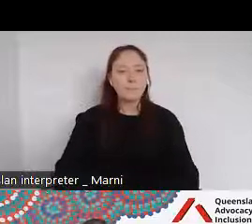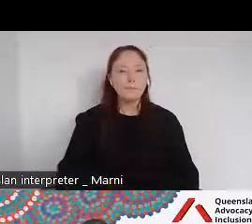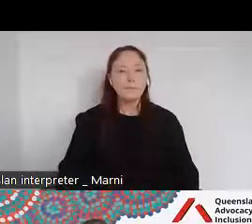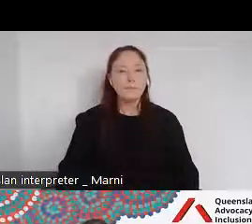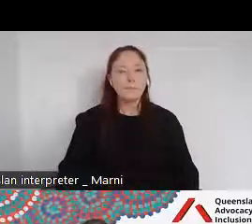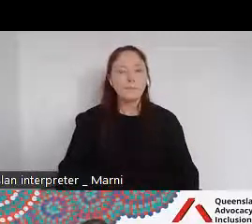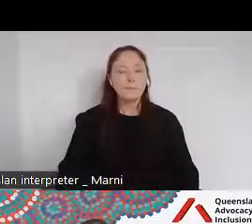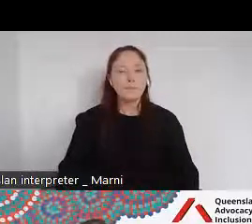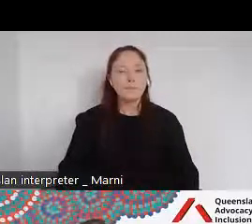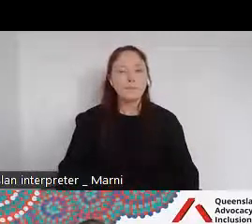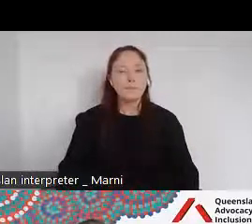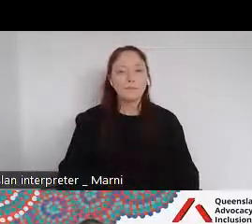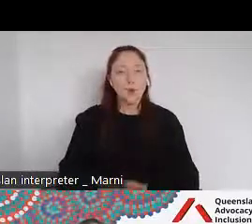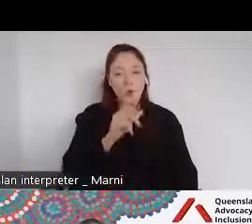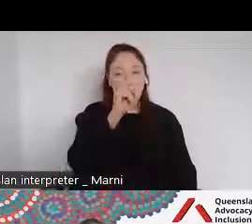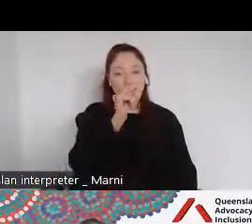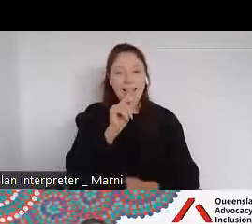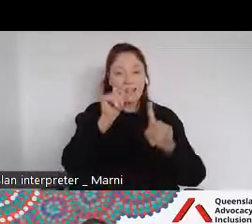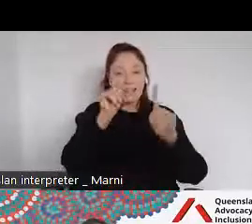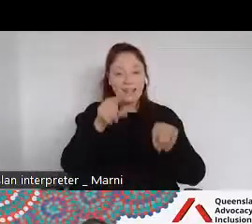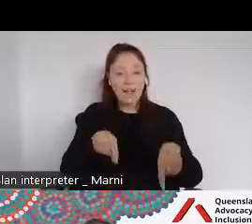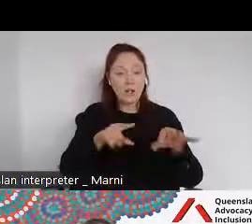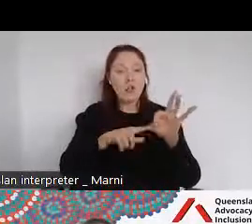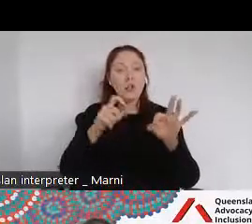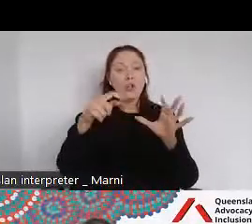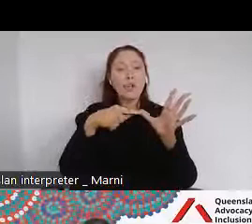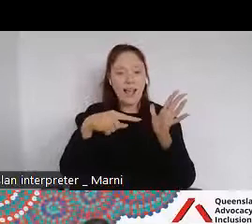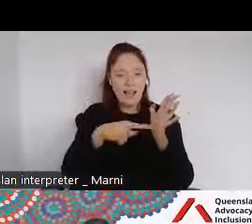order may be made, so QCAT has discretion whether or not it does make an order,